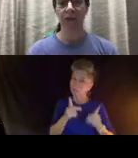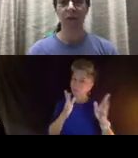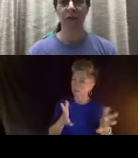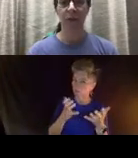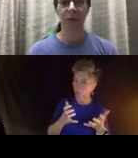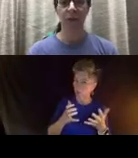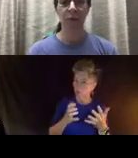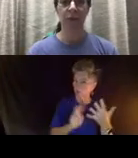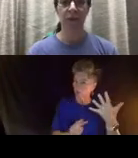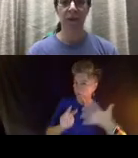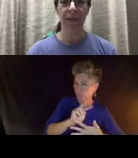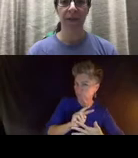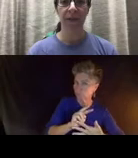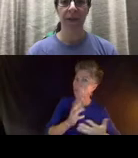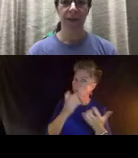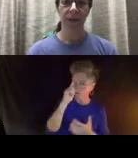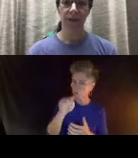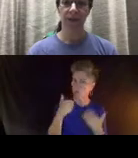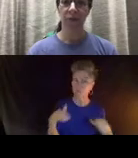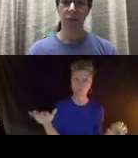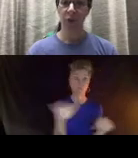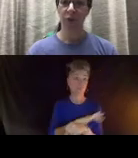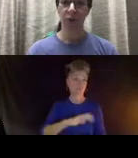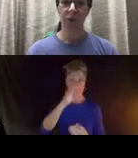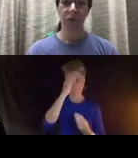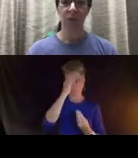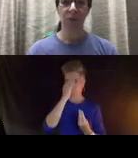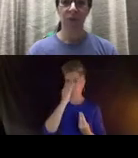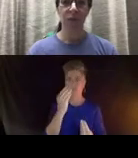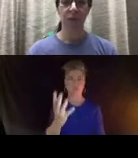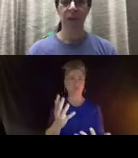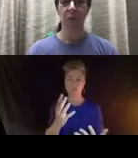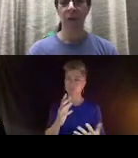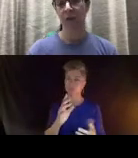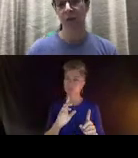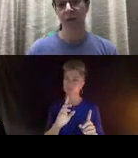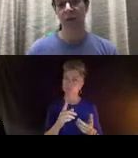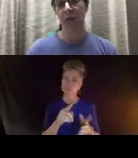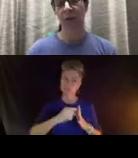or the full scoop of when you start hormone therapy, what do you anticipate,